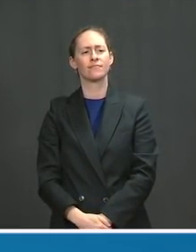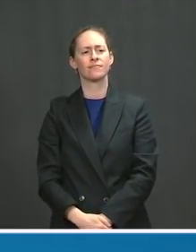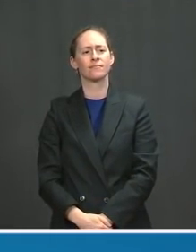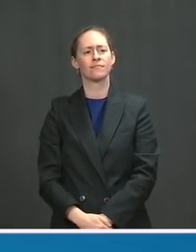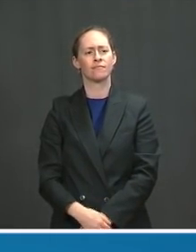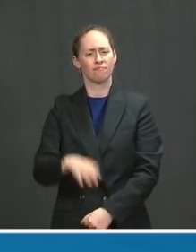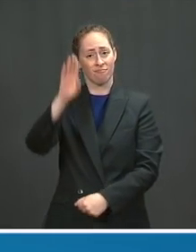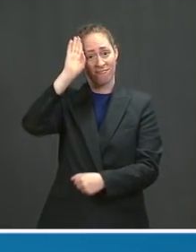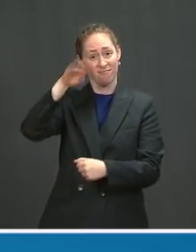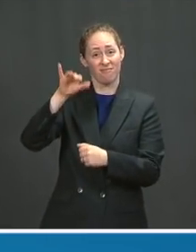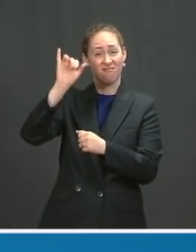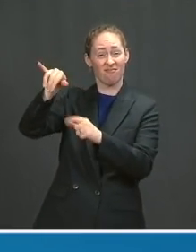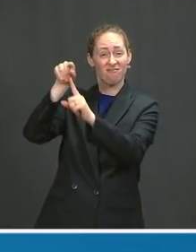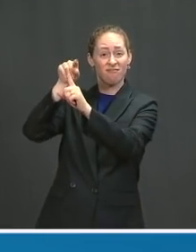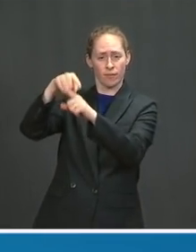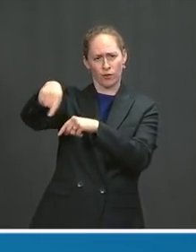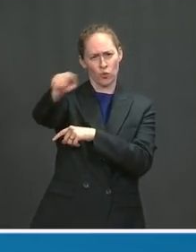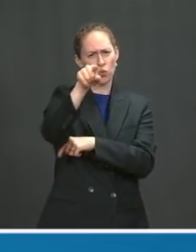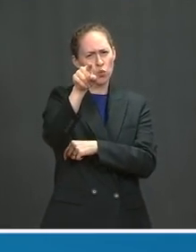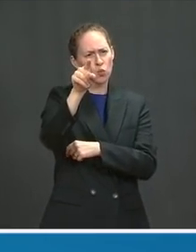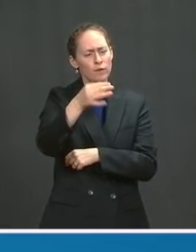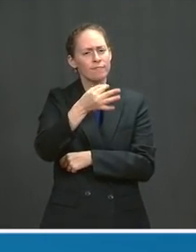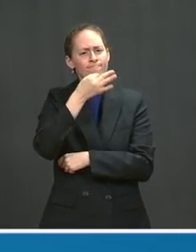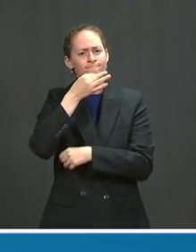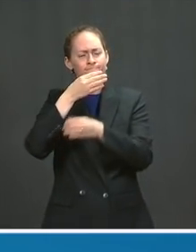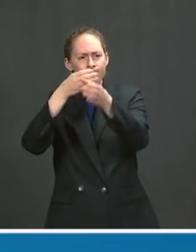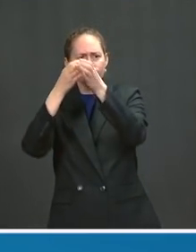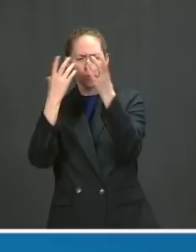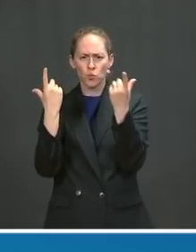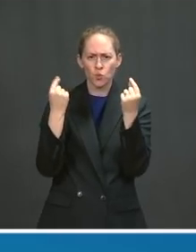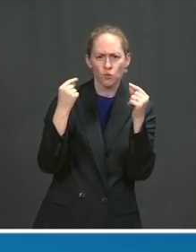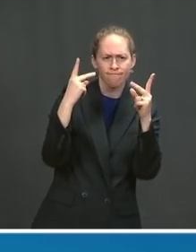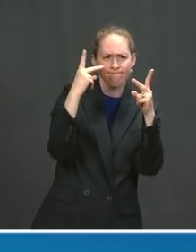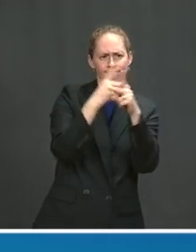who will navigate and mitigate this threat.